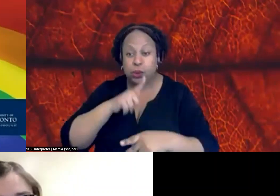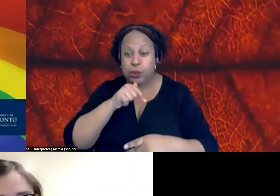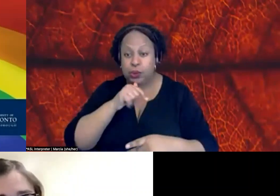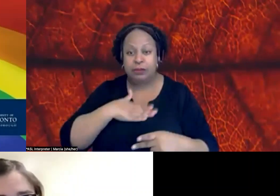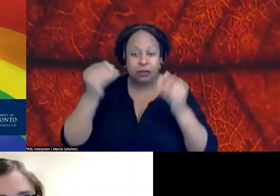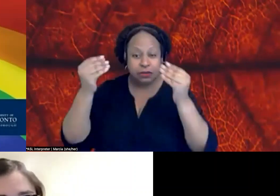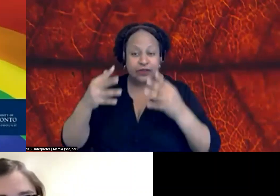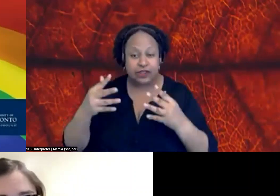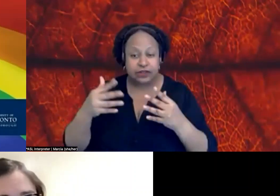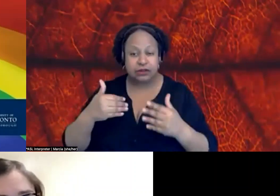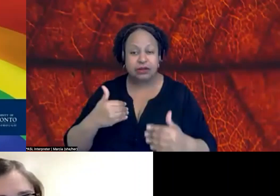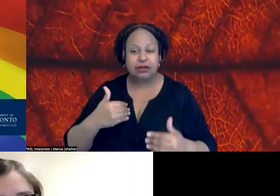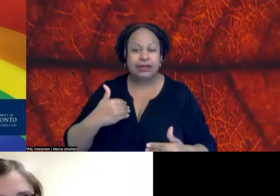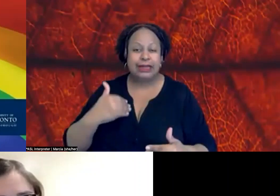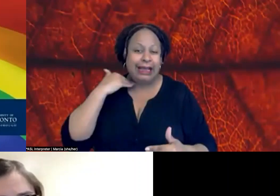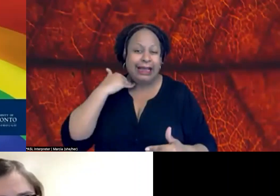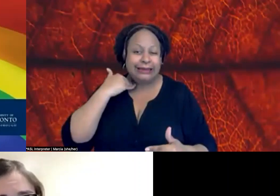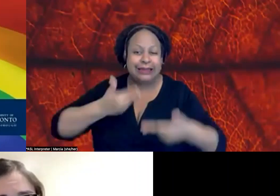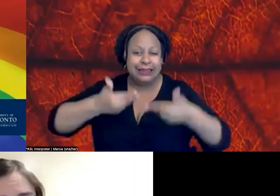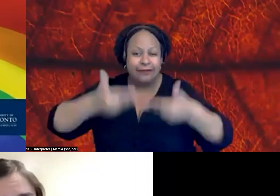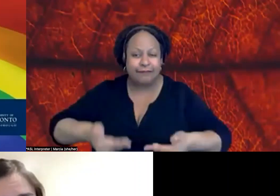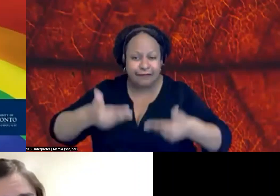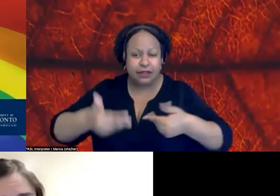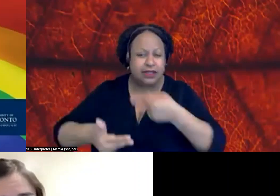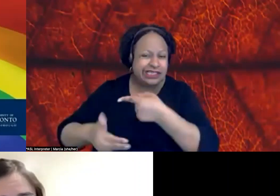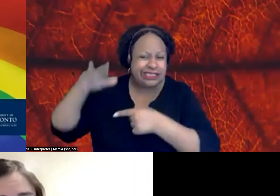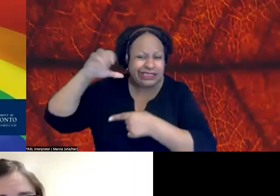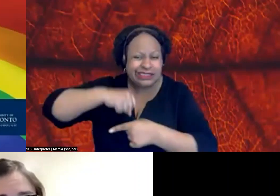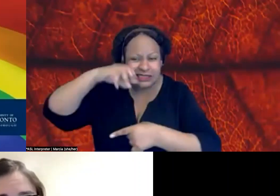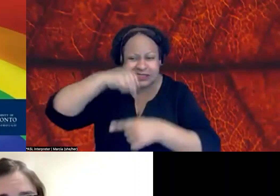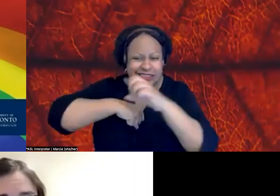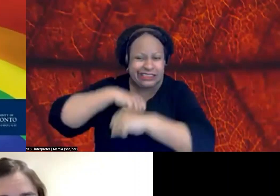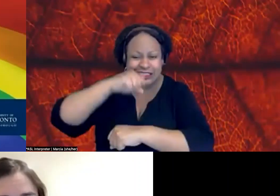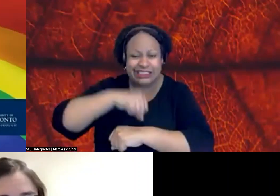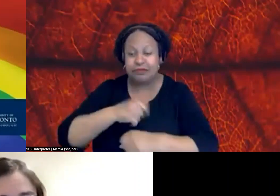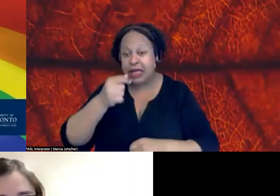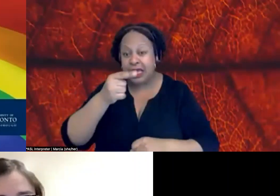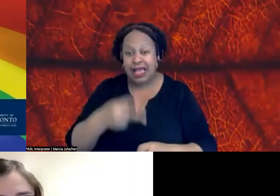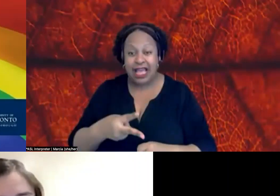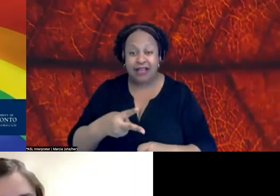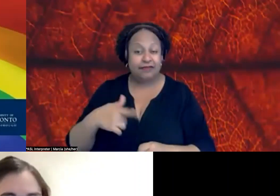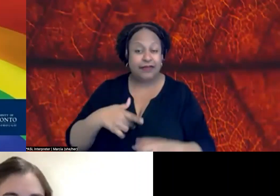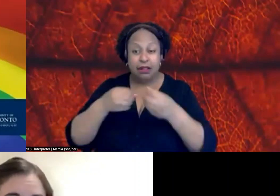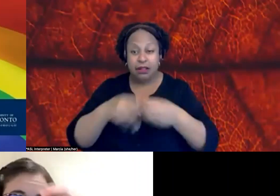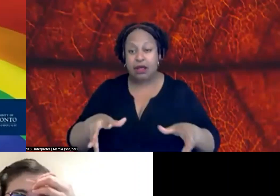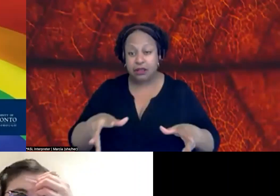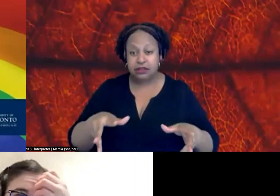And so it felt like half the time I was lost. And I got really, really frustrated.